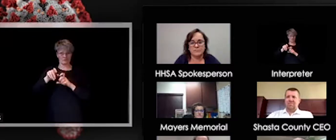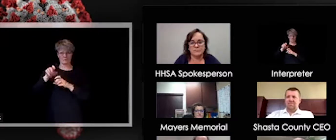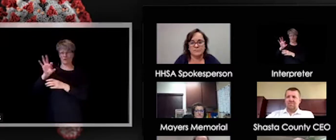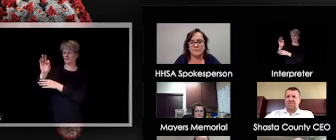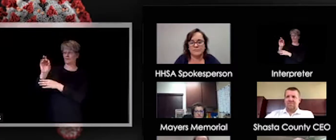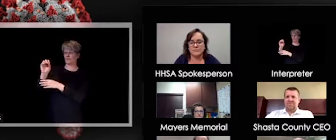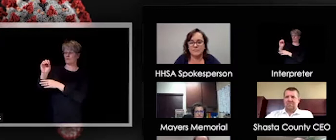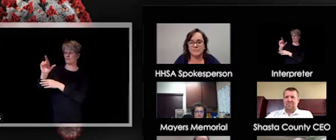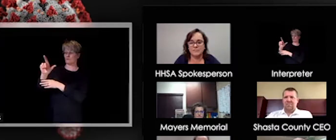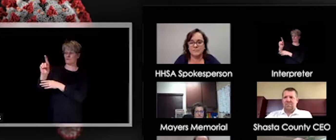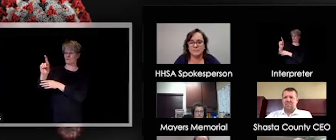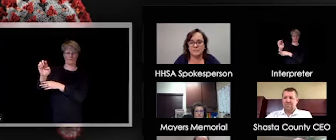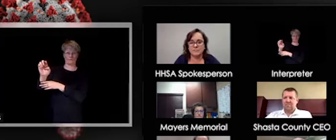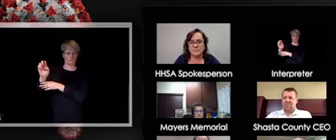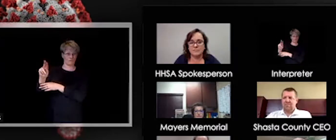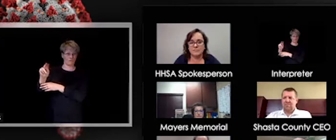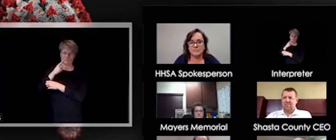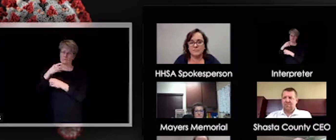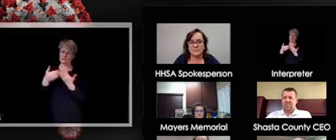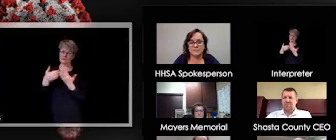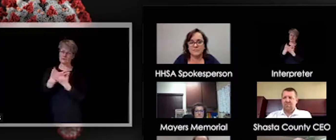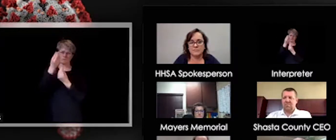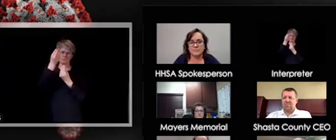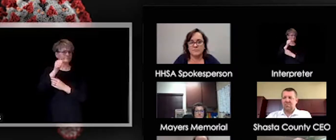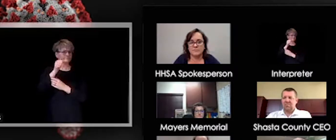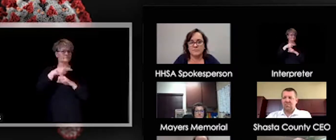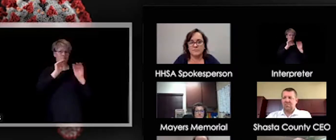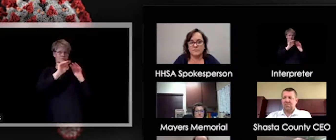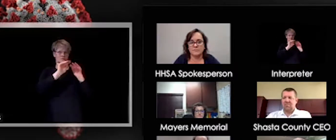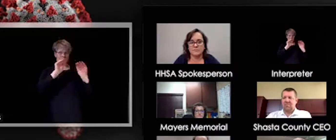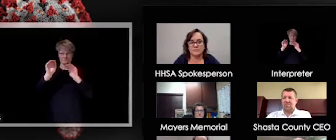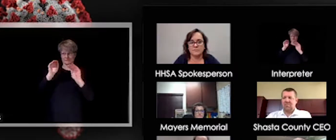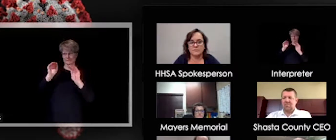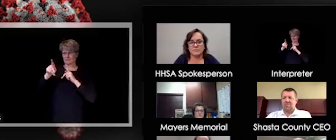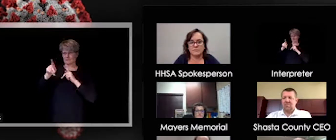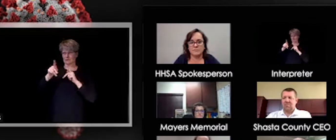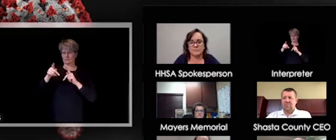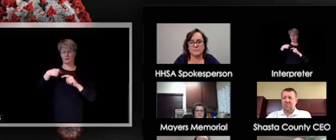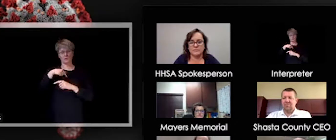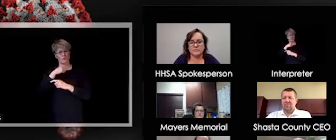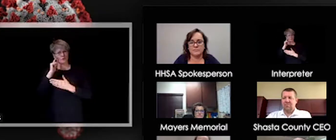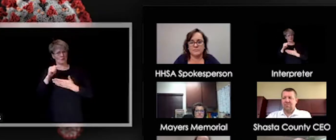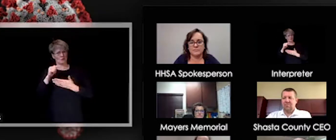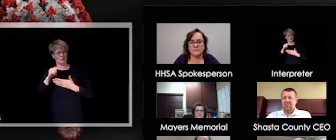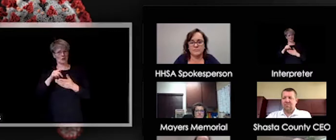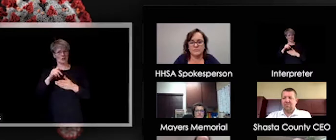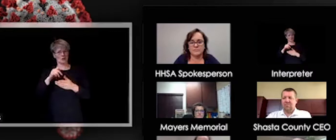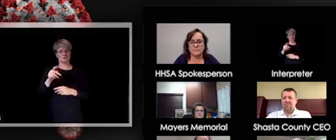but just want to remind folks that as we see activity, we still have the ability to covert